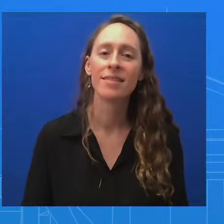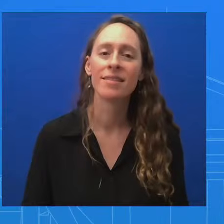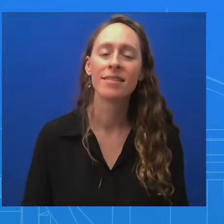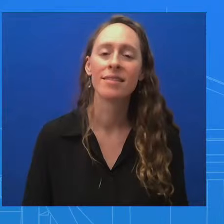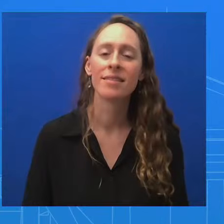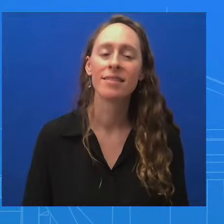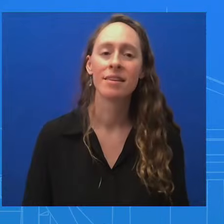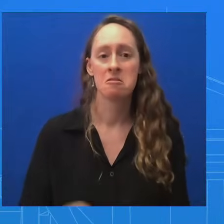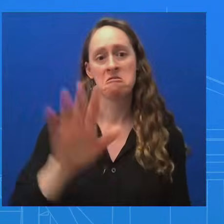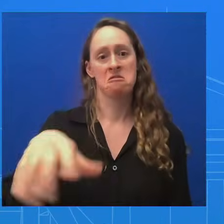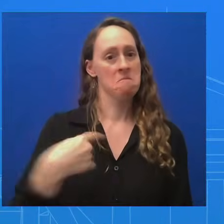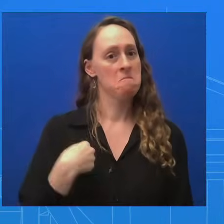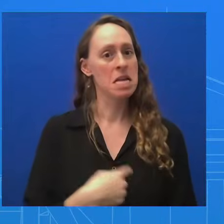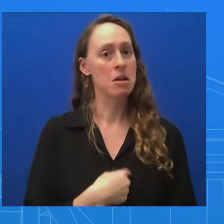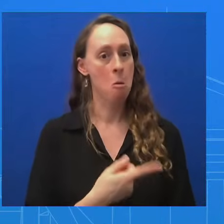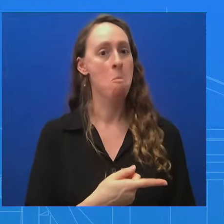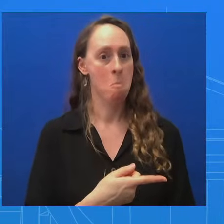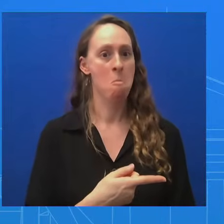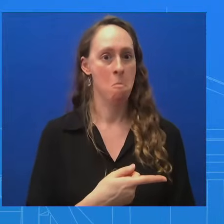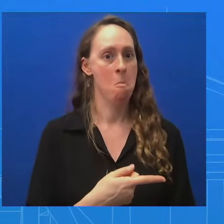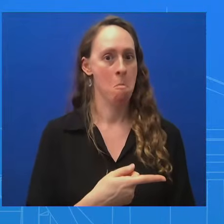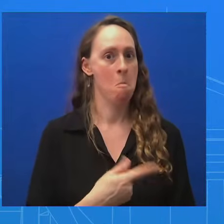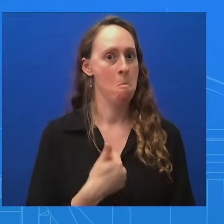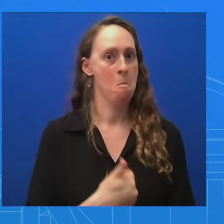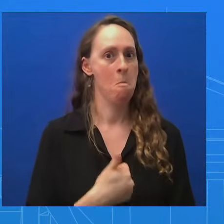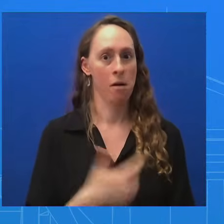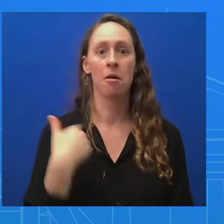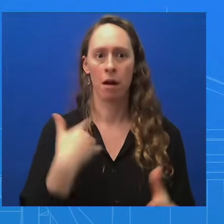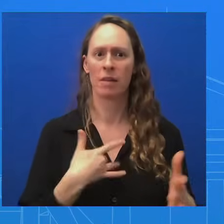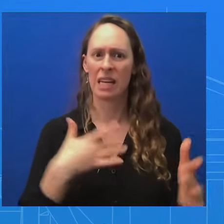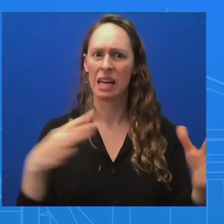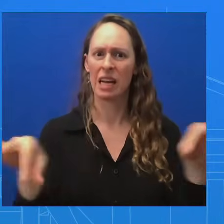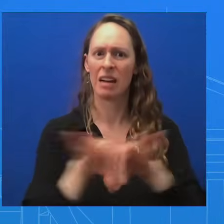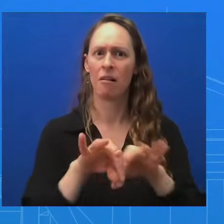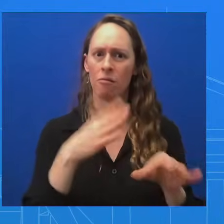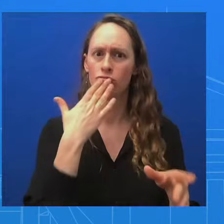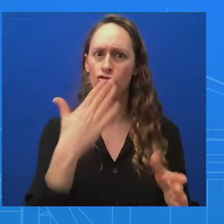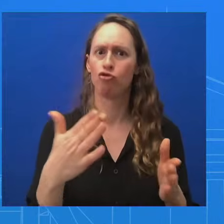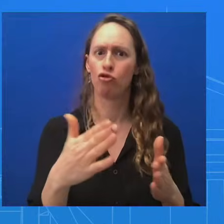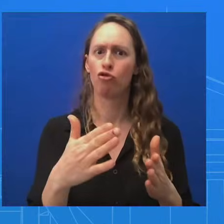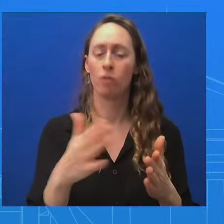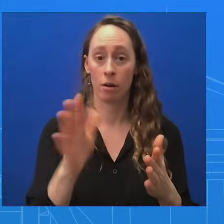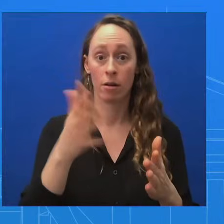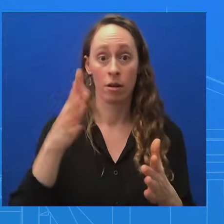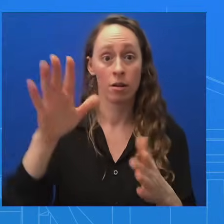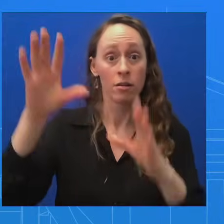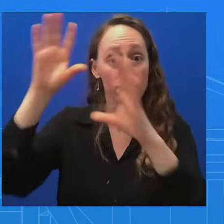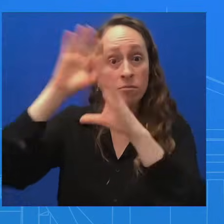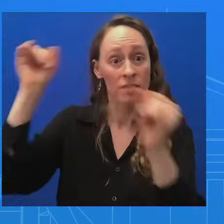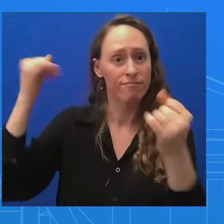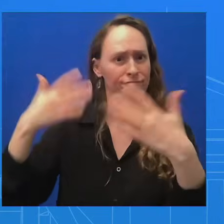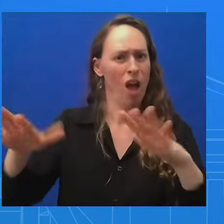Obviously, the President passed the American Rescue Plan, as you know, very early on. It had the Child Tax Credit. The President has been very clear